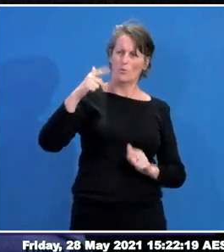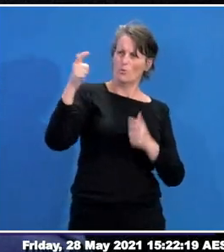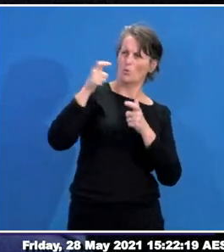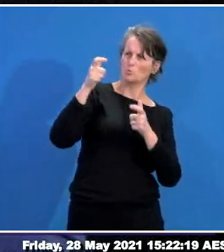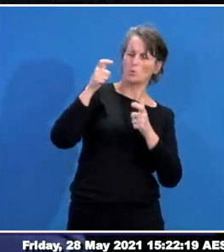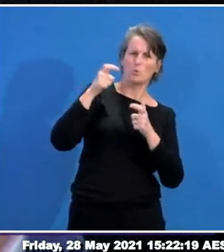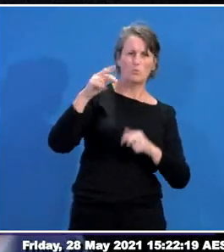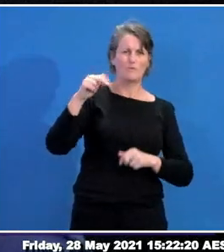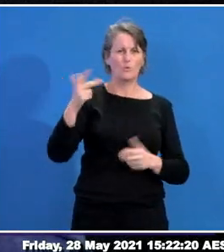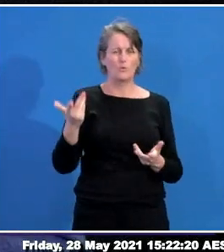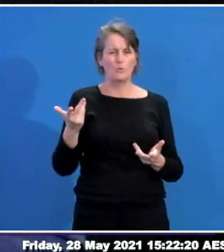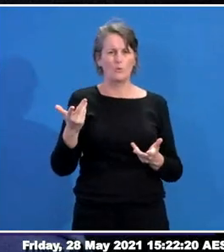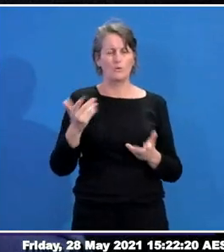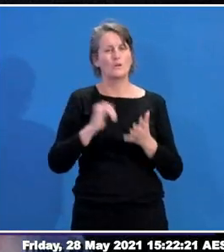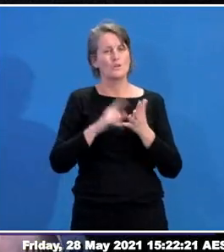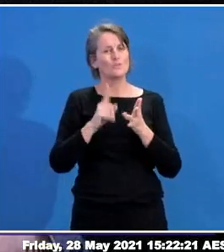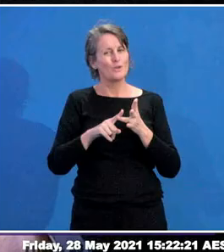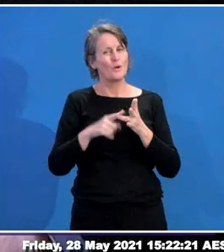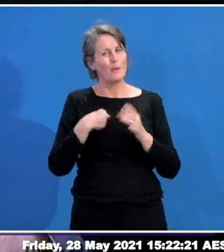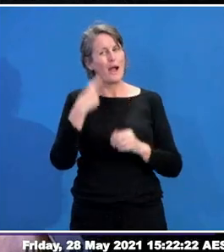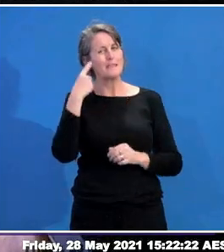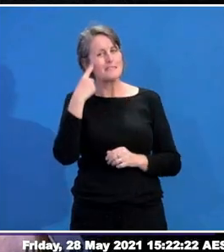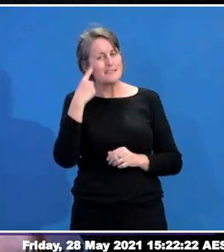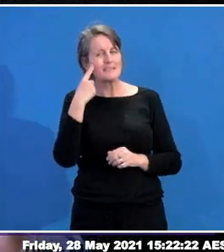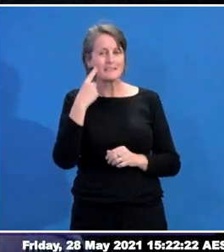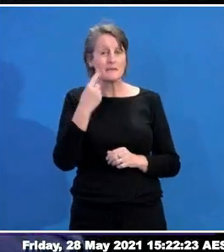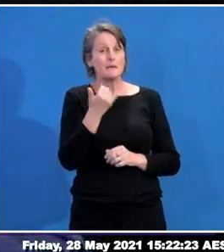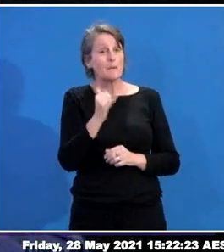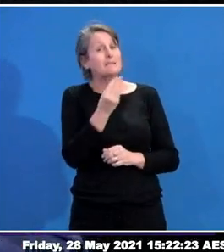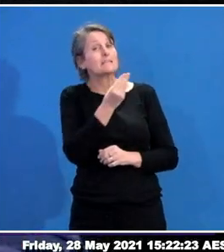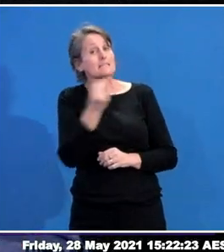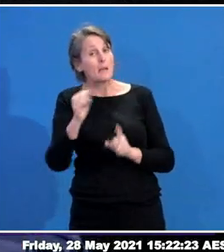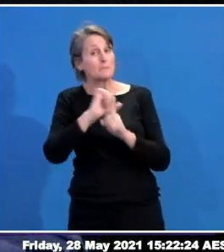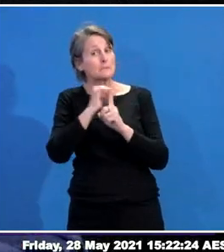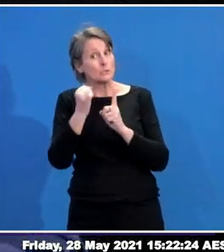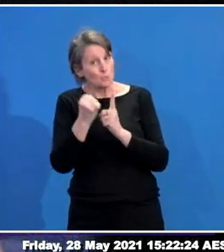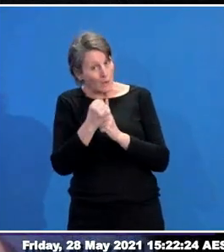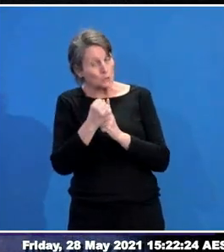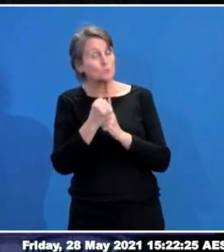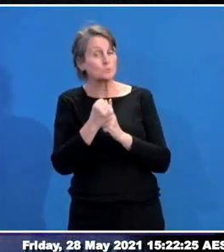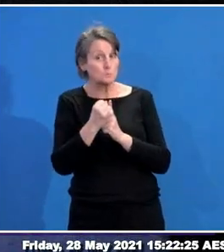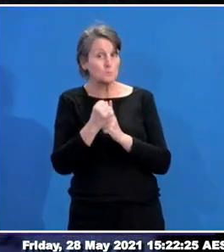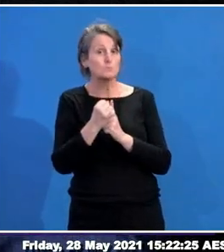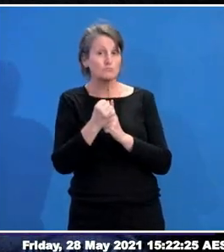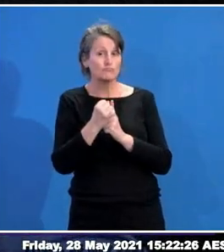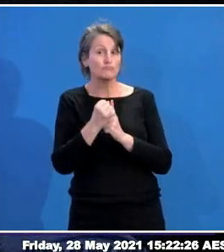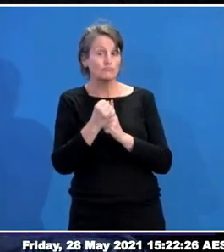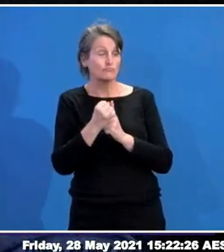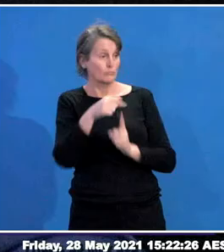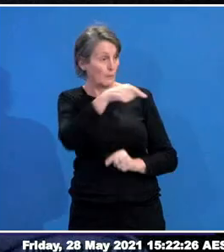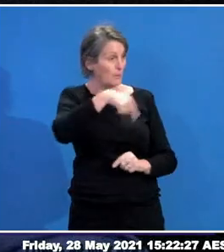So my view is there might be circumstances where people are in perfect agreement